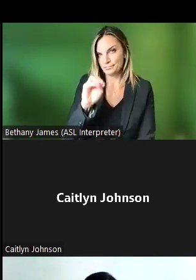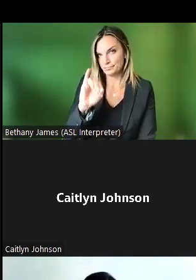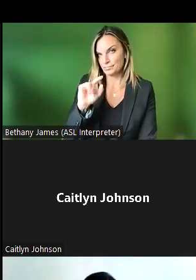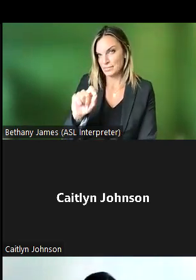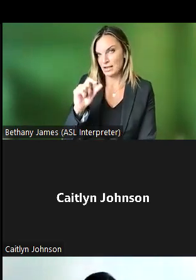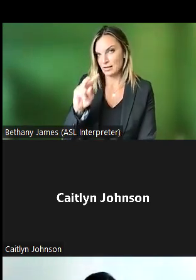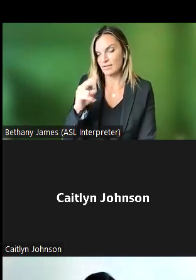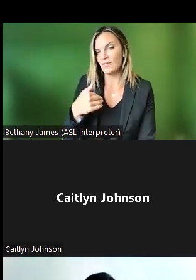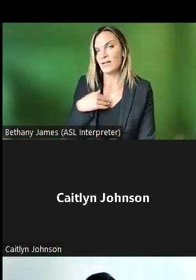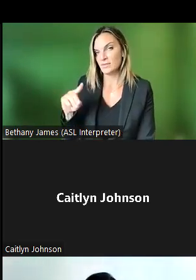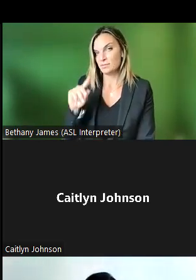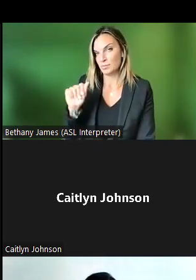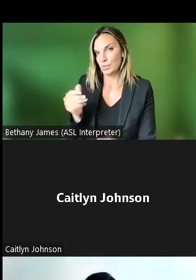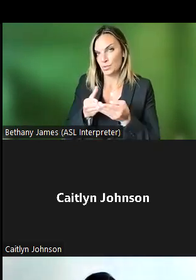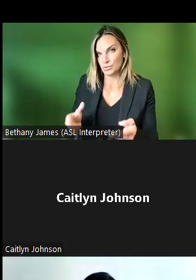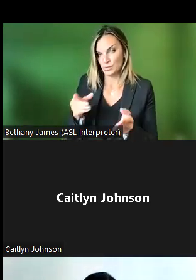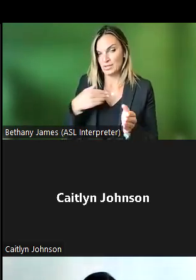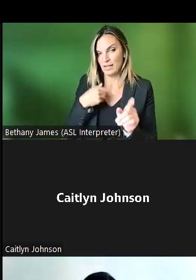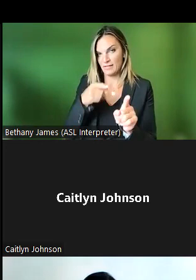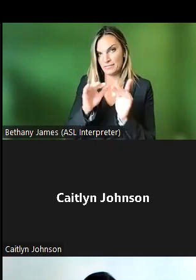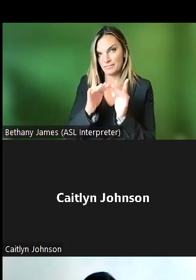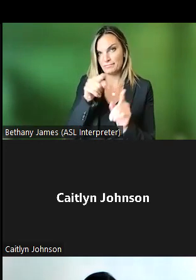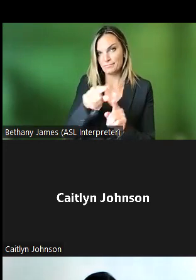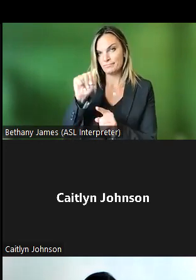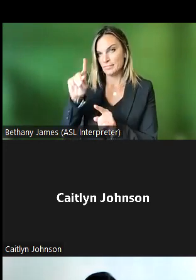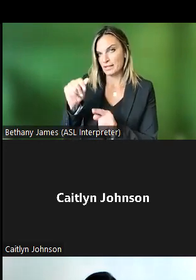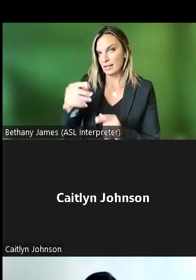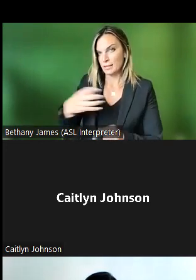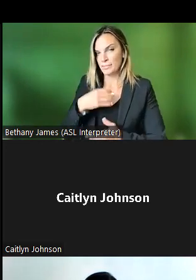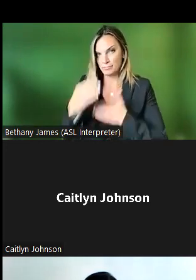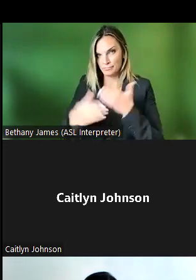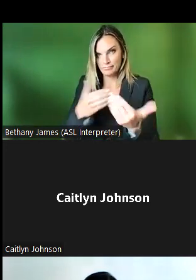resource page that lays out the ADA complaint procedure, and you can also click on these